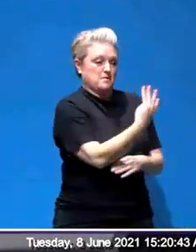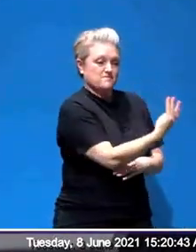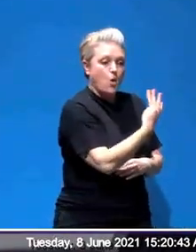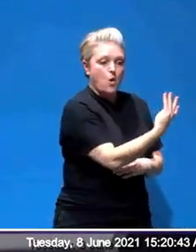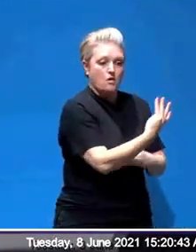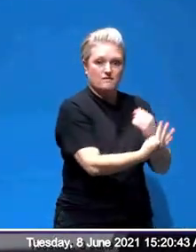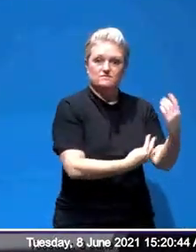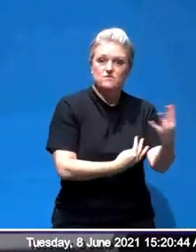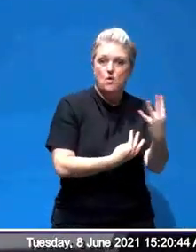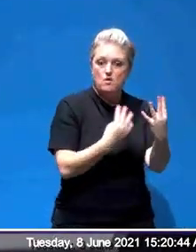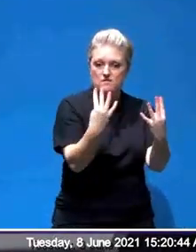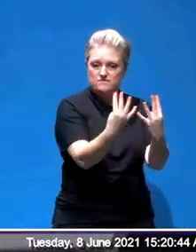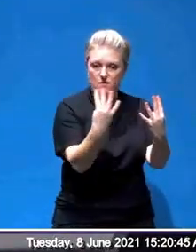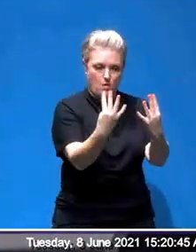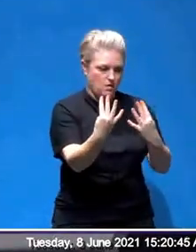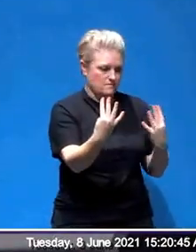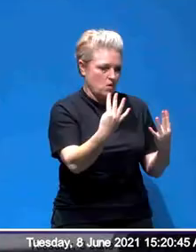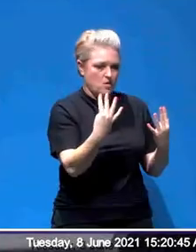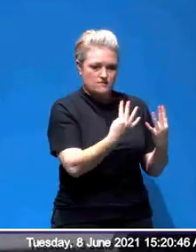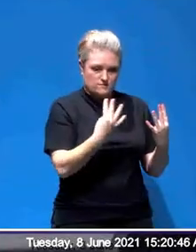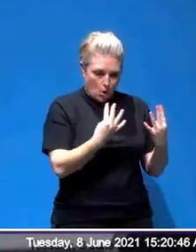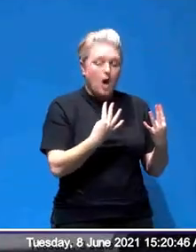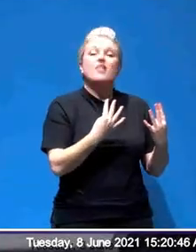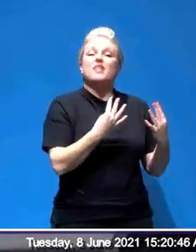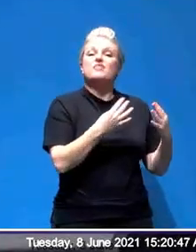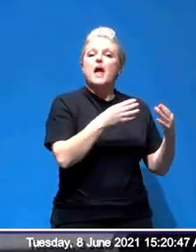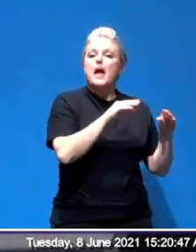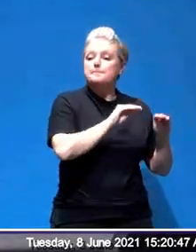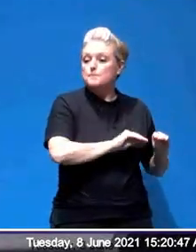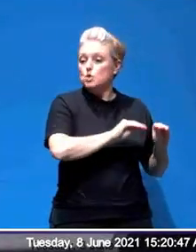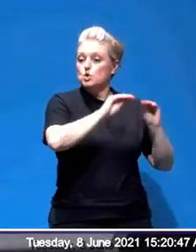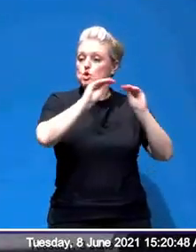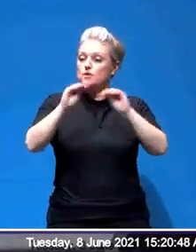often they were people who had similar disabilities, similar behaviour issues and things like that.